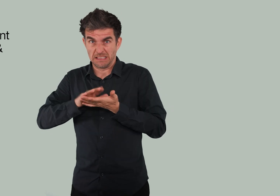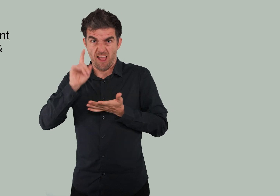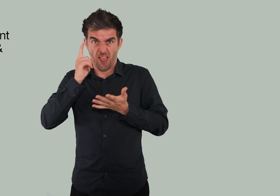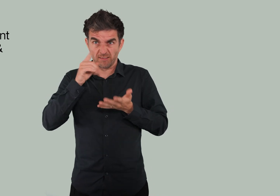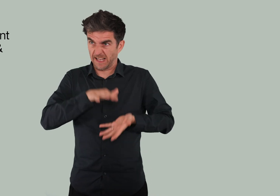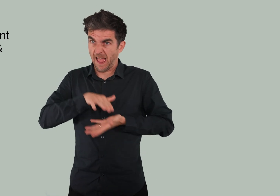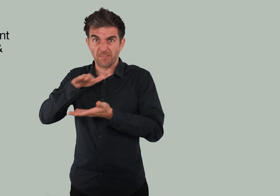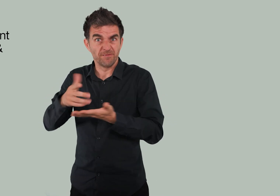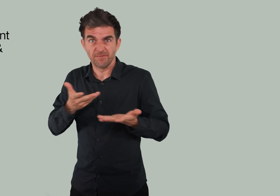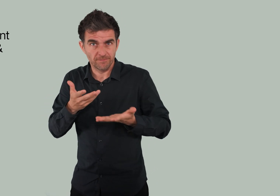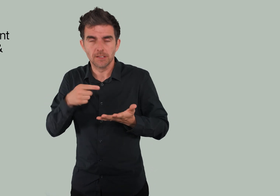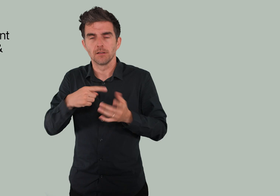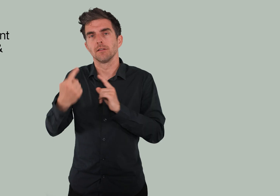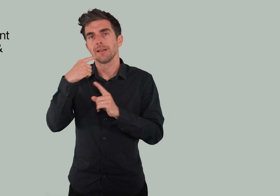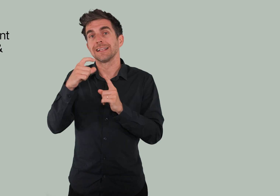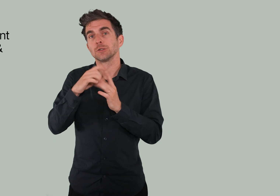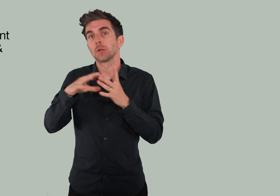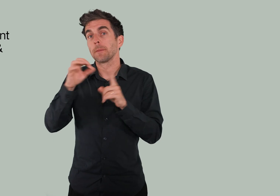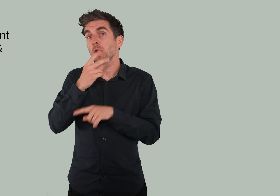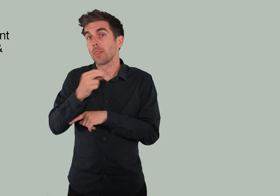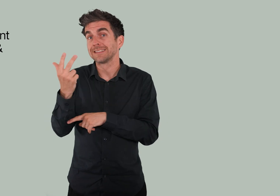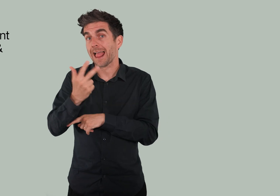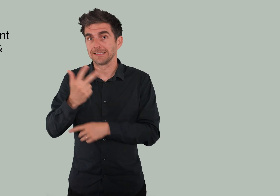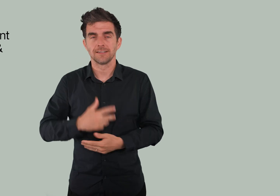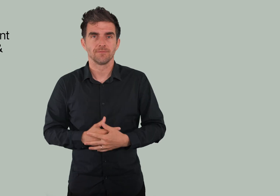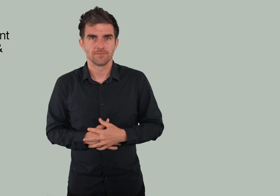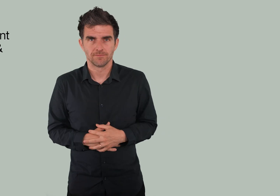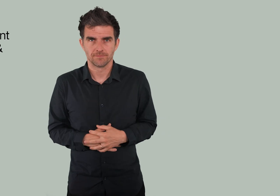and therefore cannot be submitted in written form (DWP, 2018).